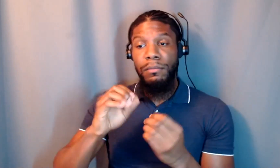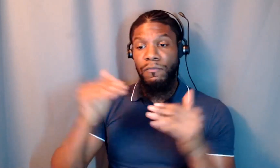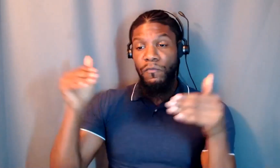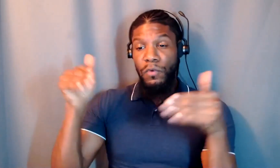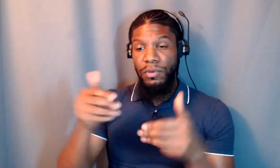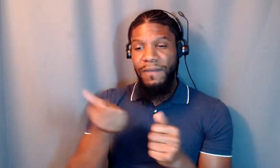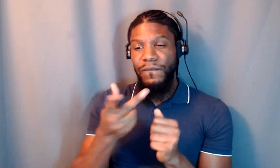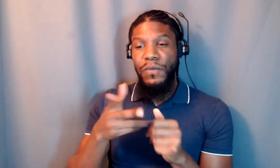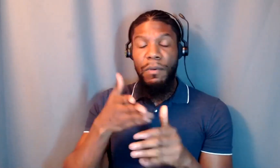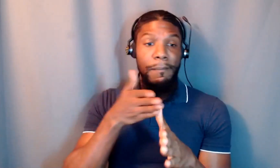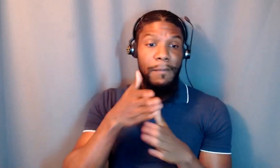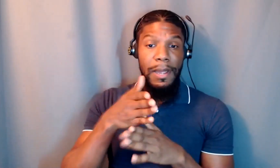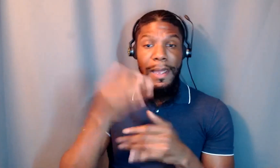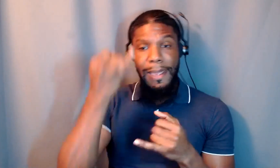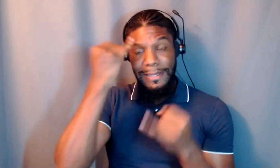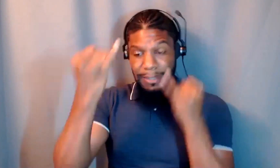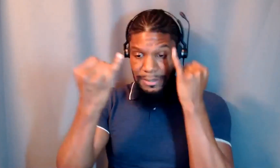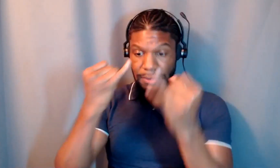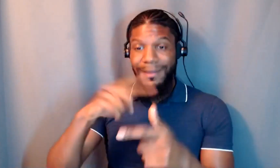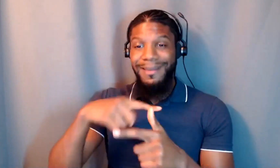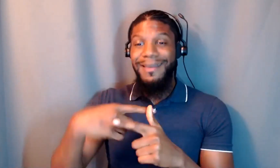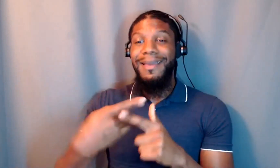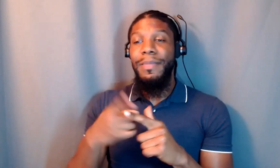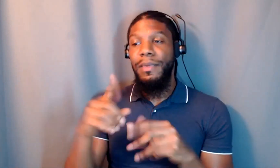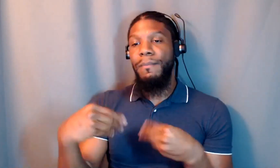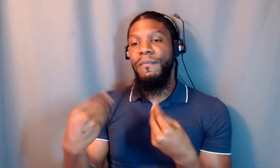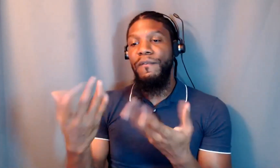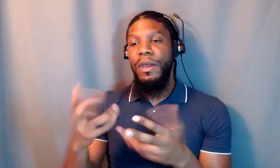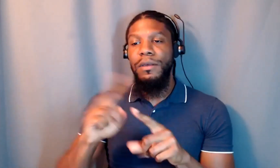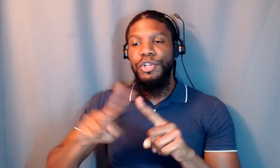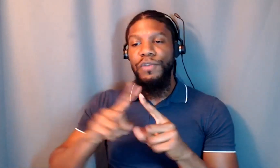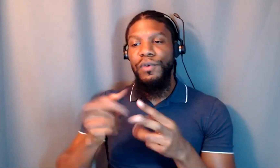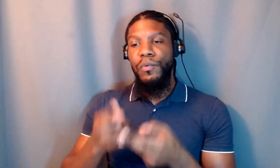and then provide resources to address other concepts later